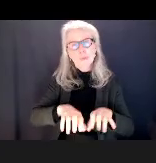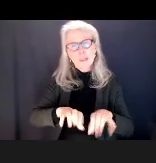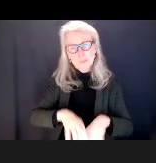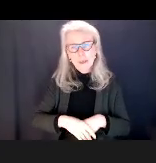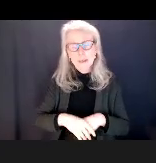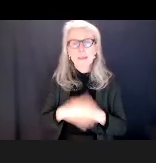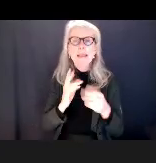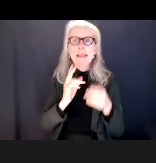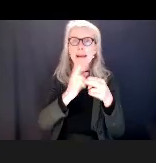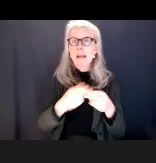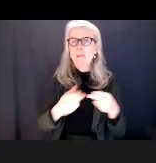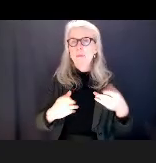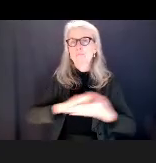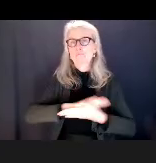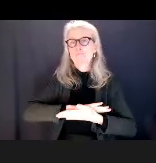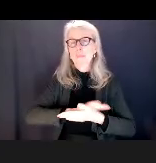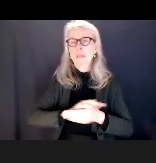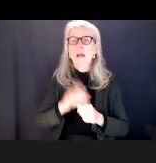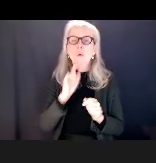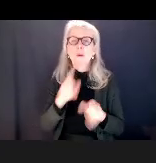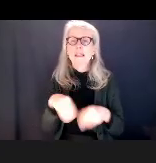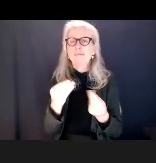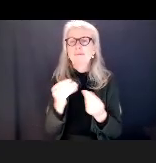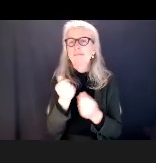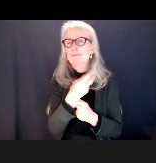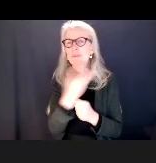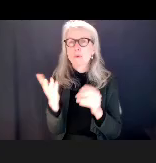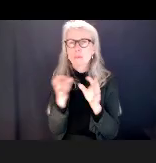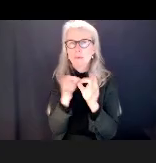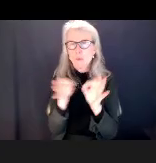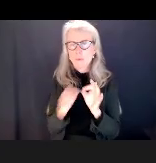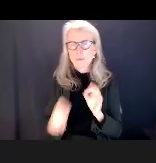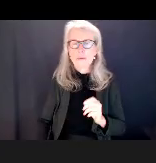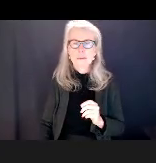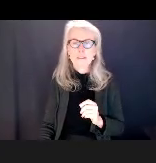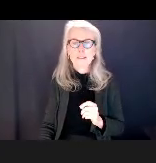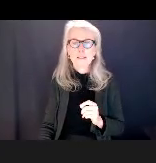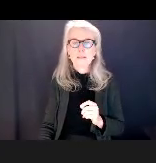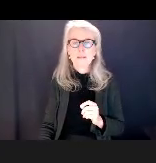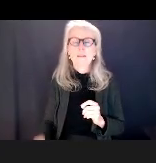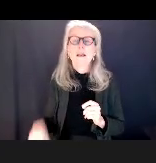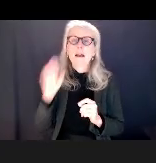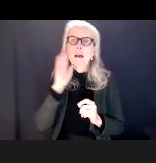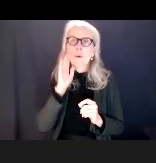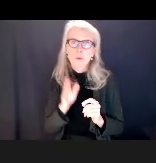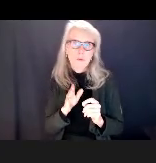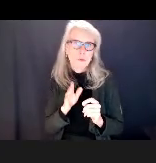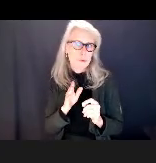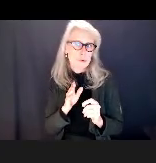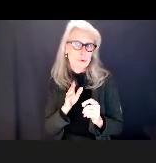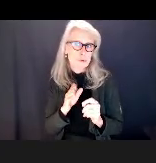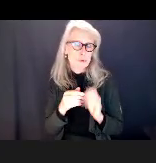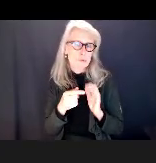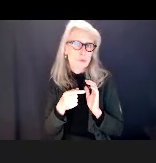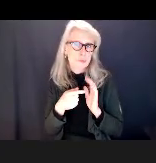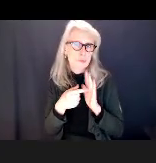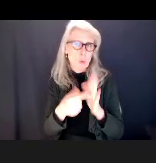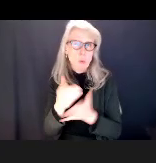few in quotes I'm about to deliver. Uh I'll share some findings that we have been contemplating